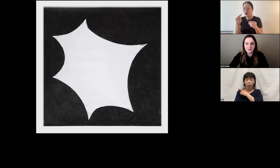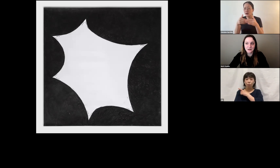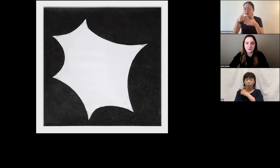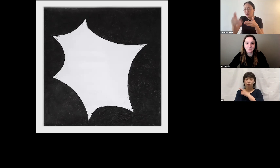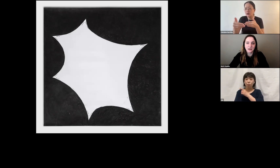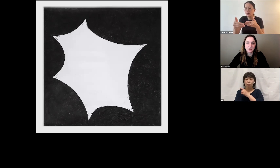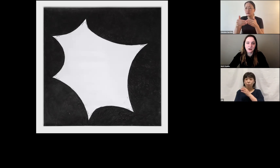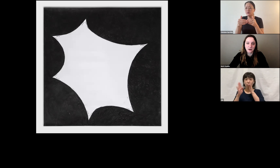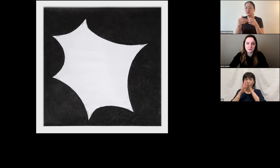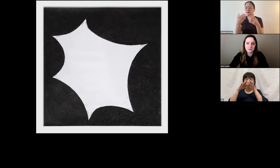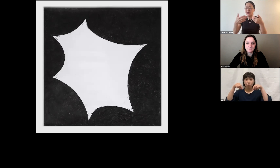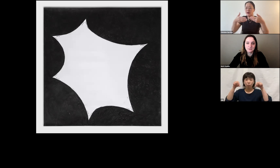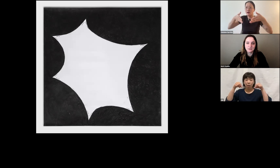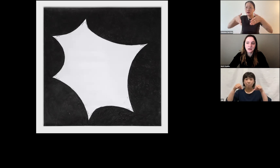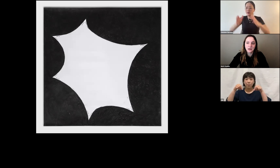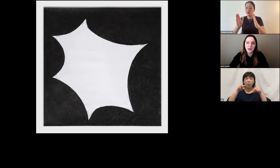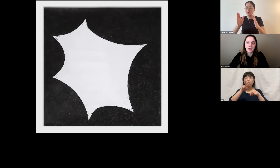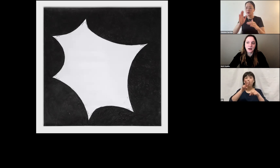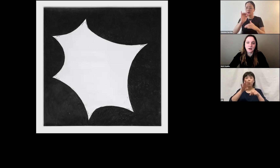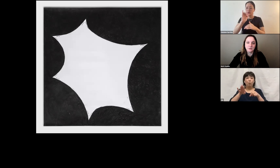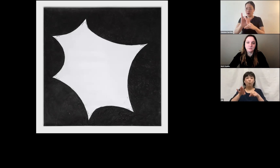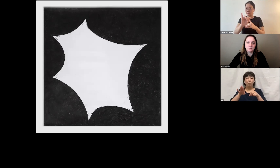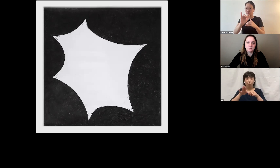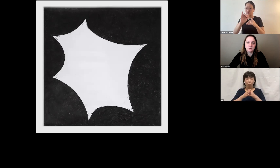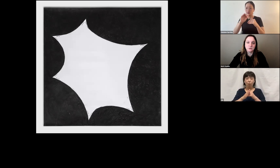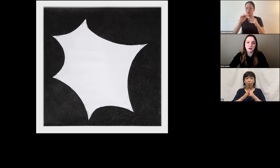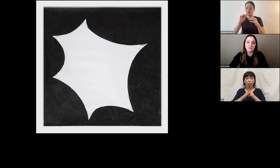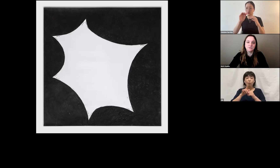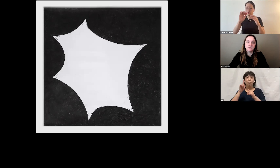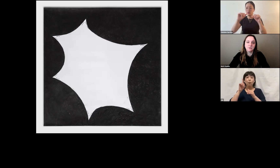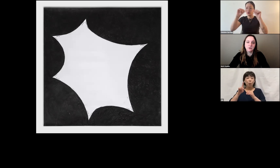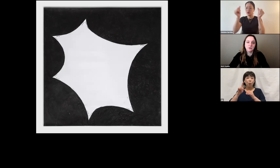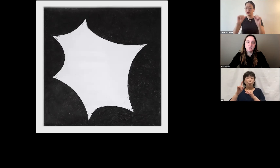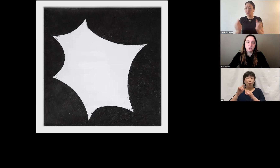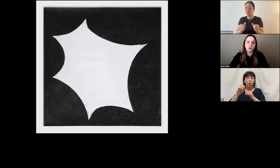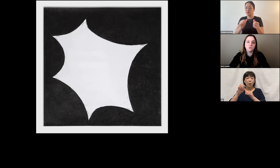I'll take a concept and I'll kind of use it